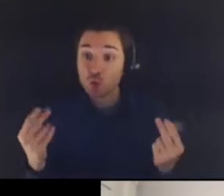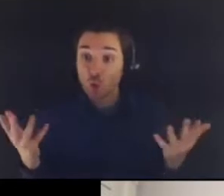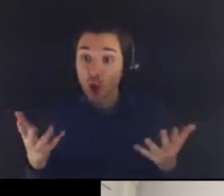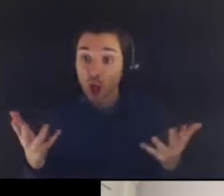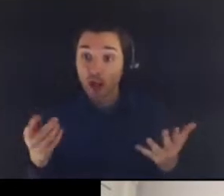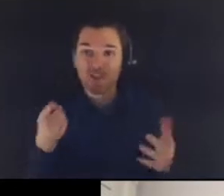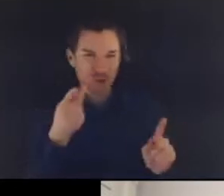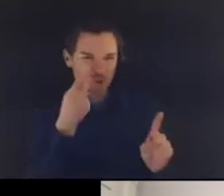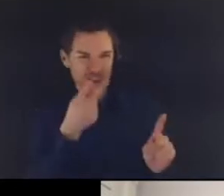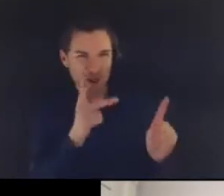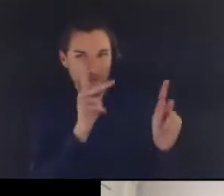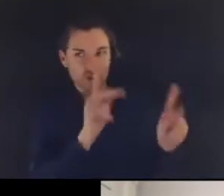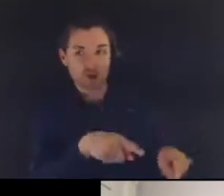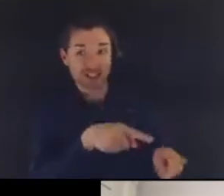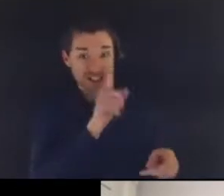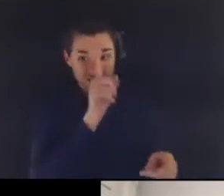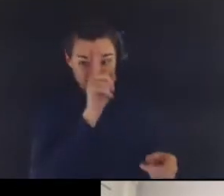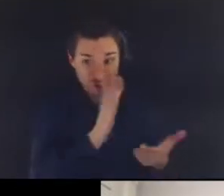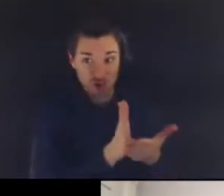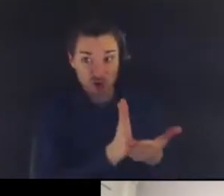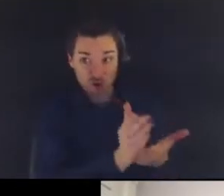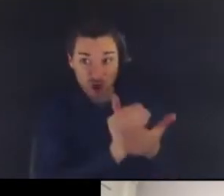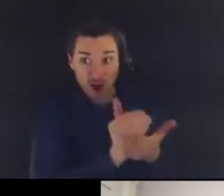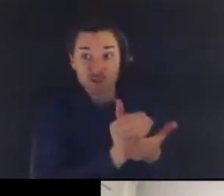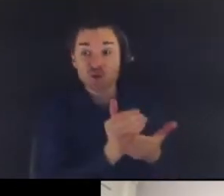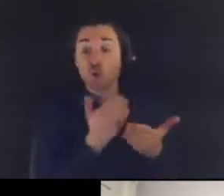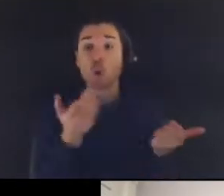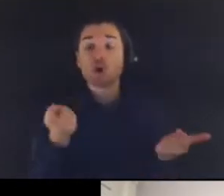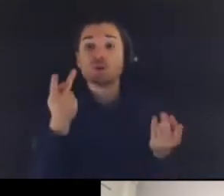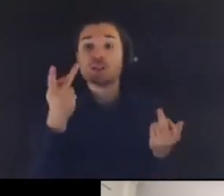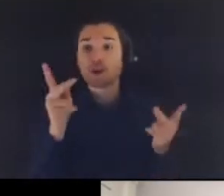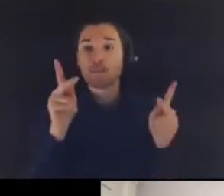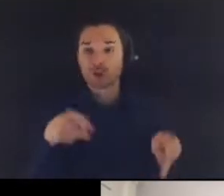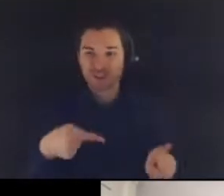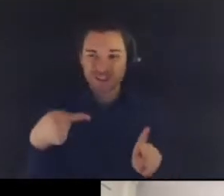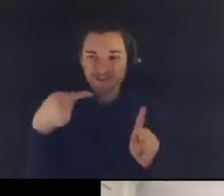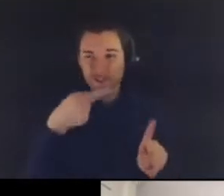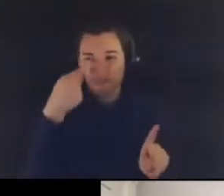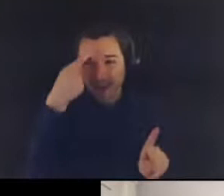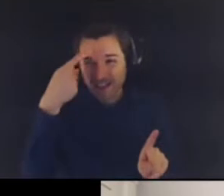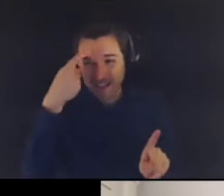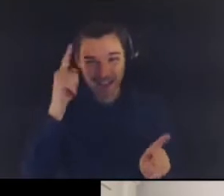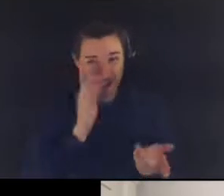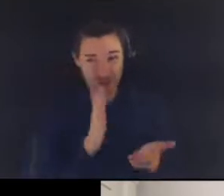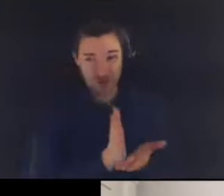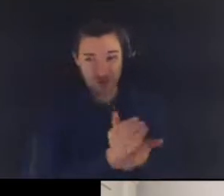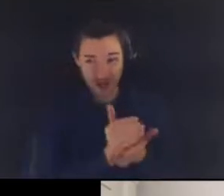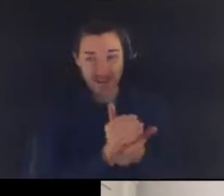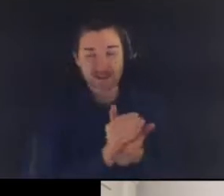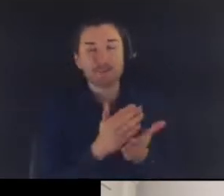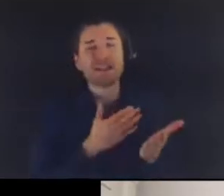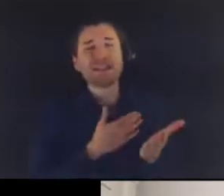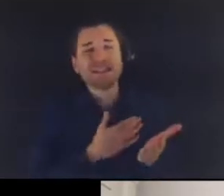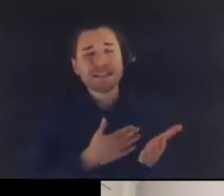in distress, if you see a person especially mentally in distress, please, please try to